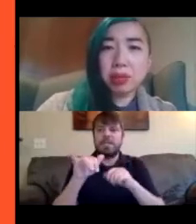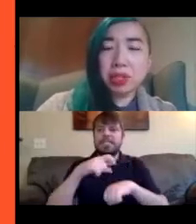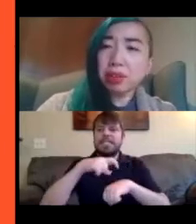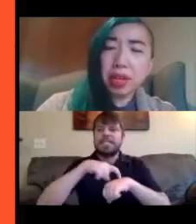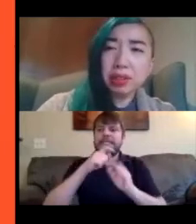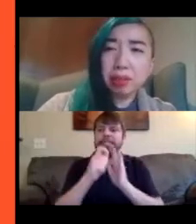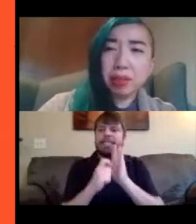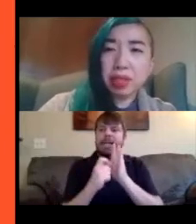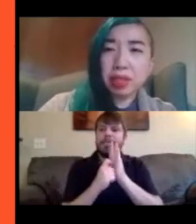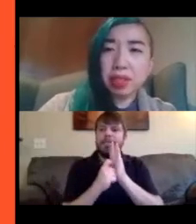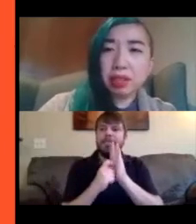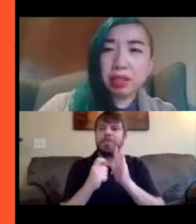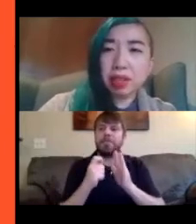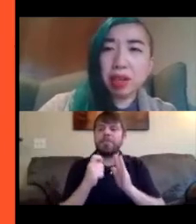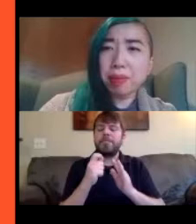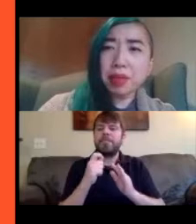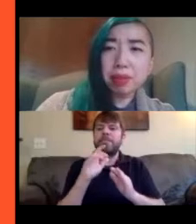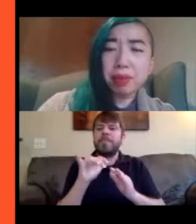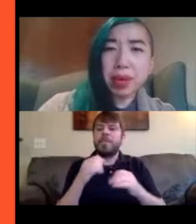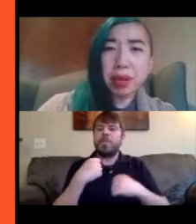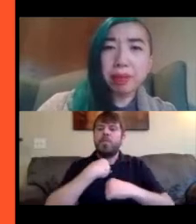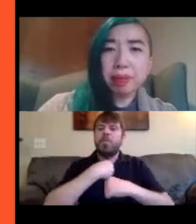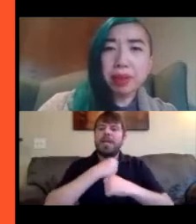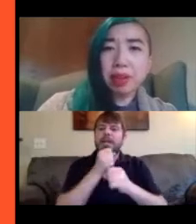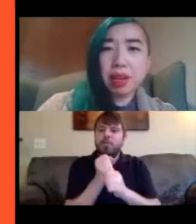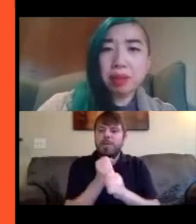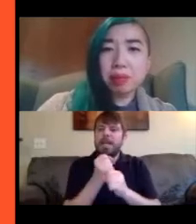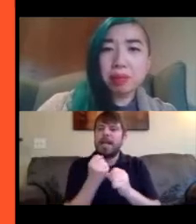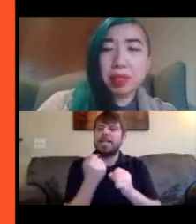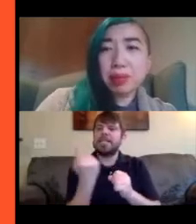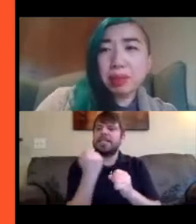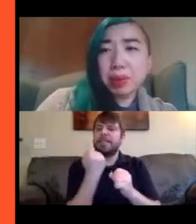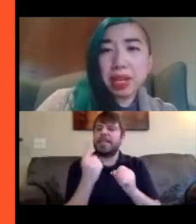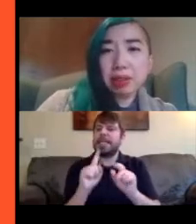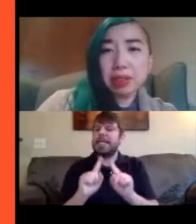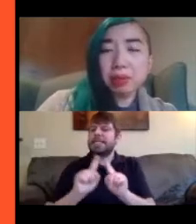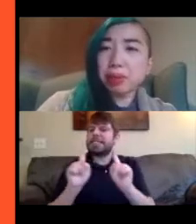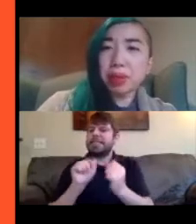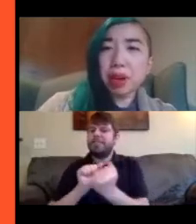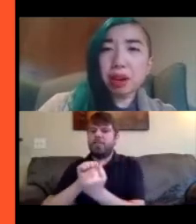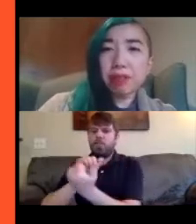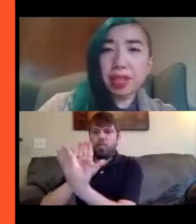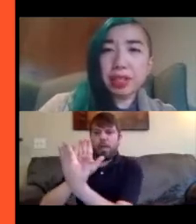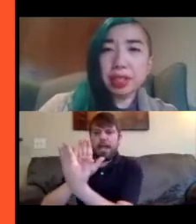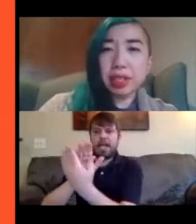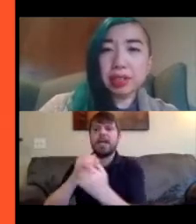generate something in a different way. Because what it's pointing out too when we are facing